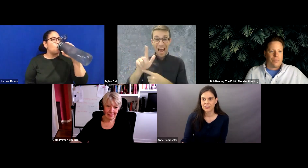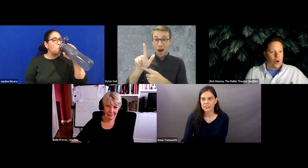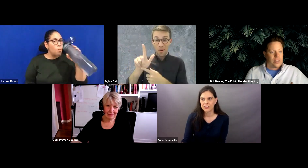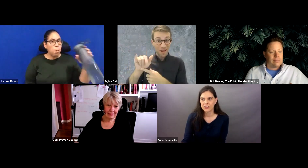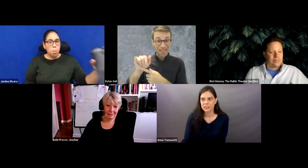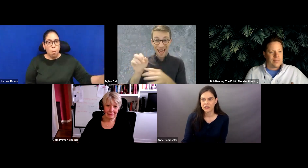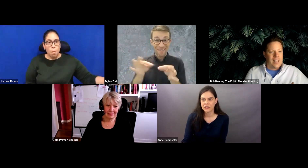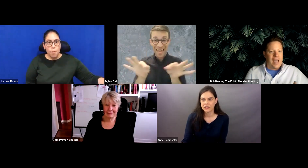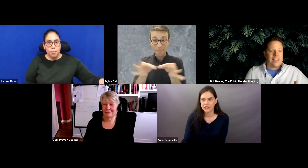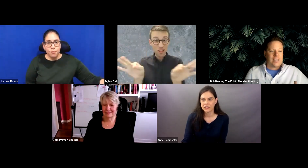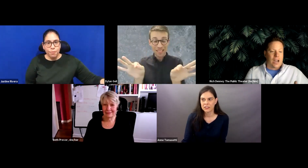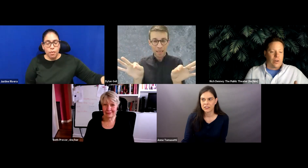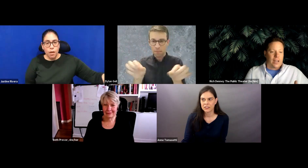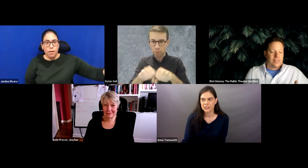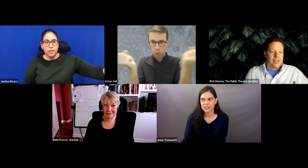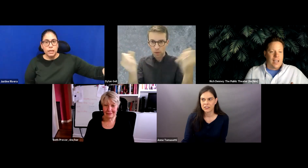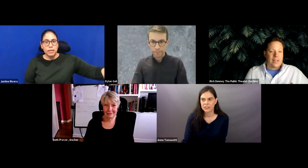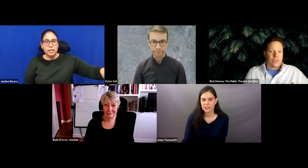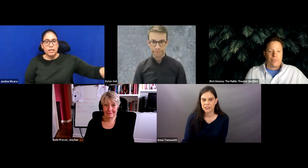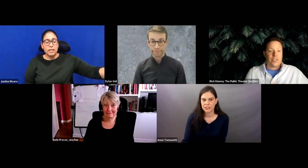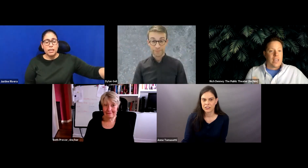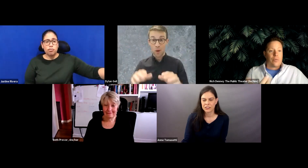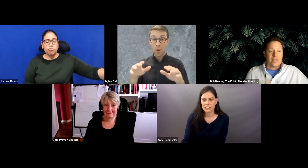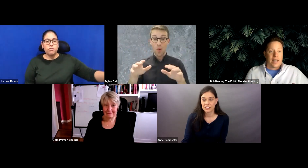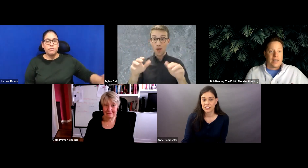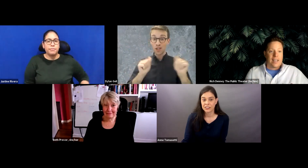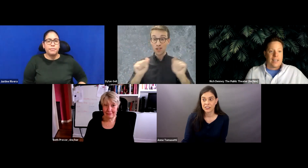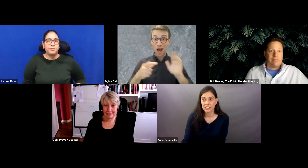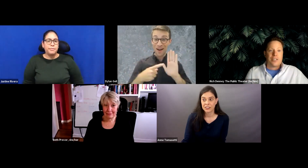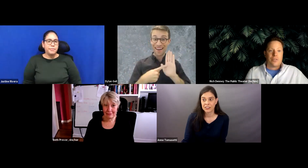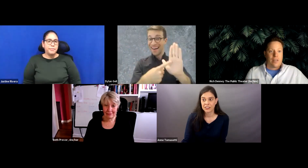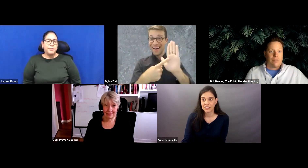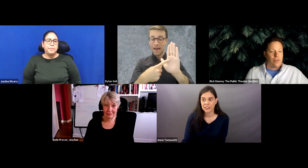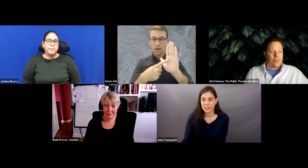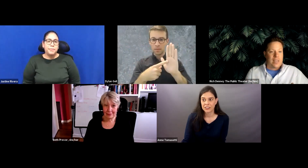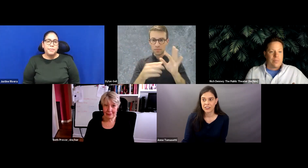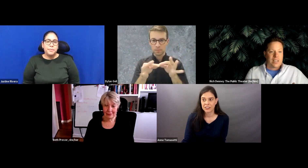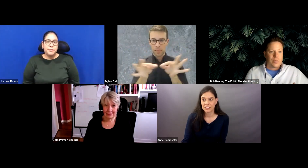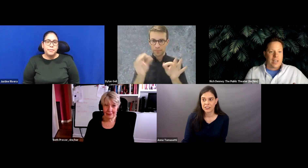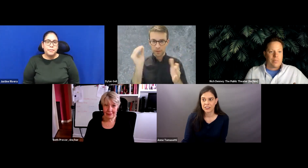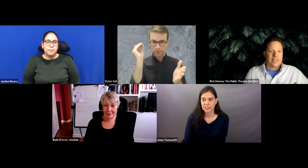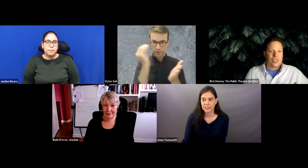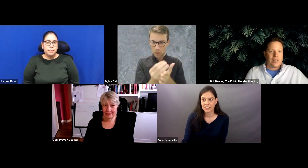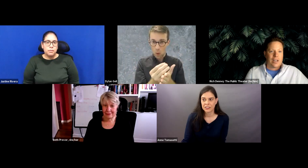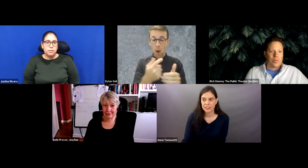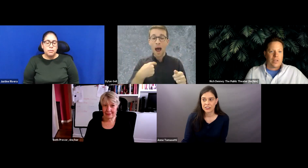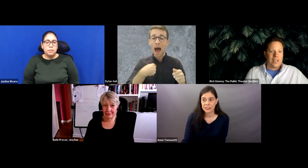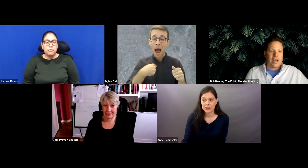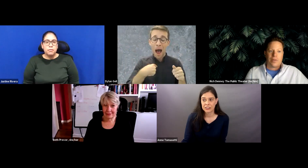broke and did not run. And so first that was a mental downfall for me because we had the messaging that it would be up